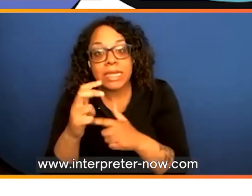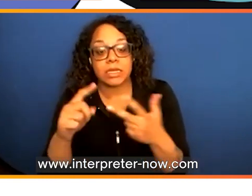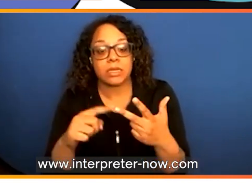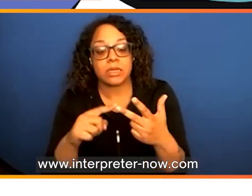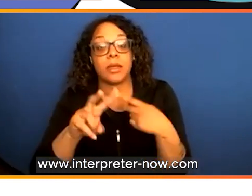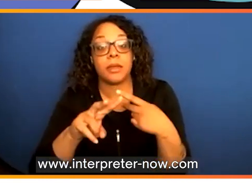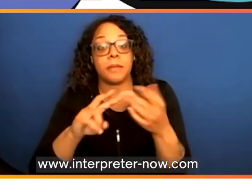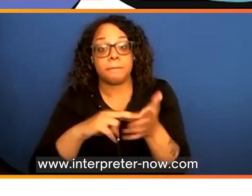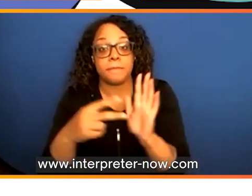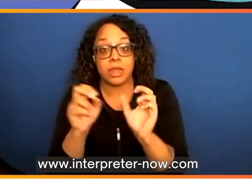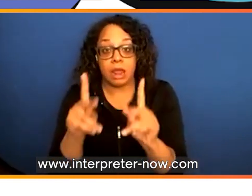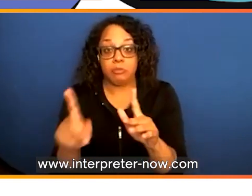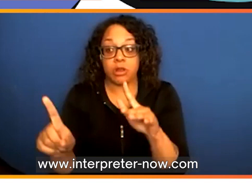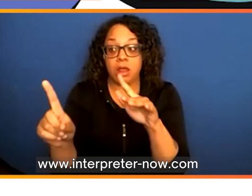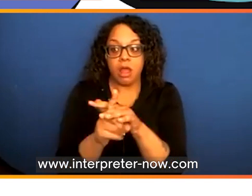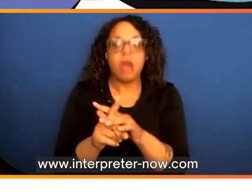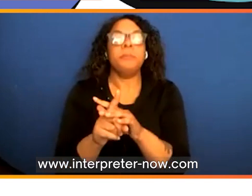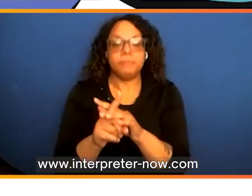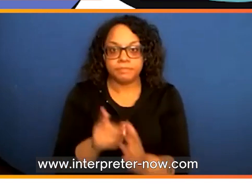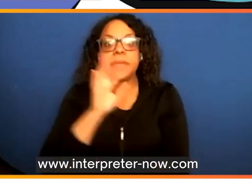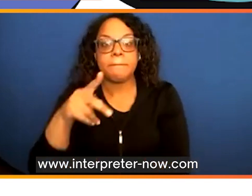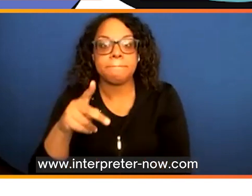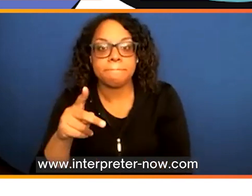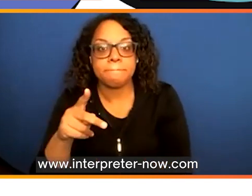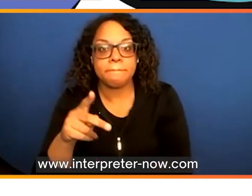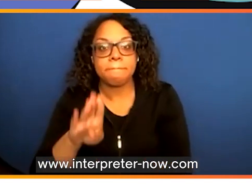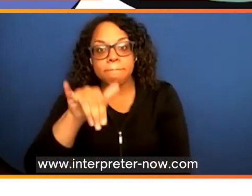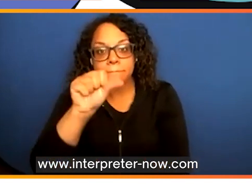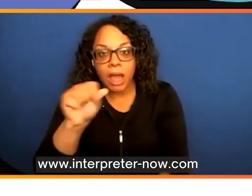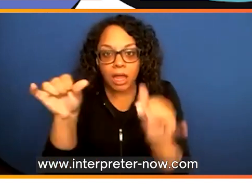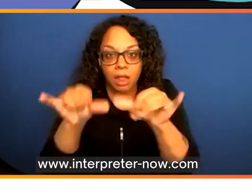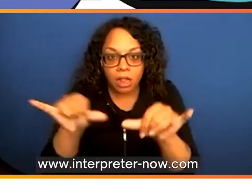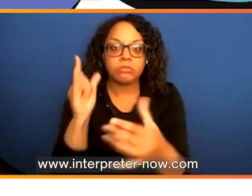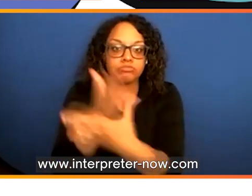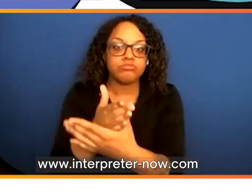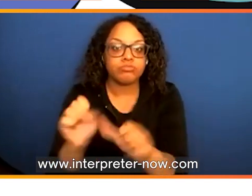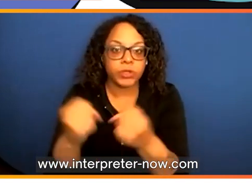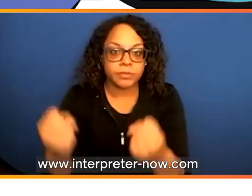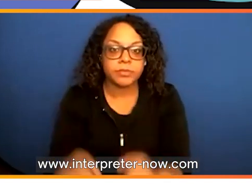up and breaking those biases. I gave the example earlier, but this still happens today. You're